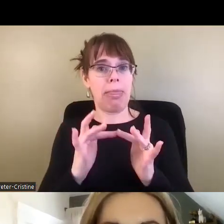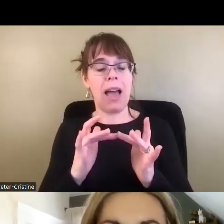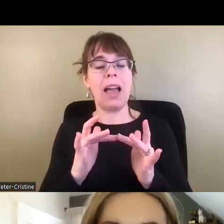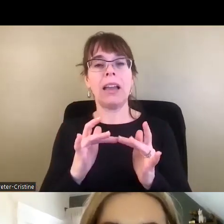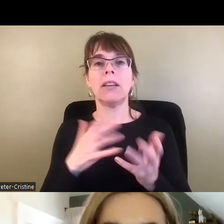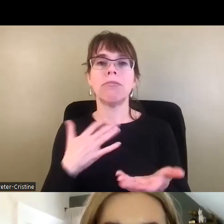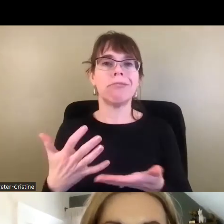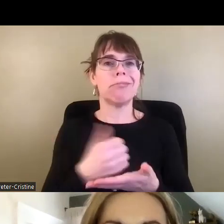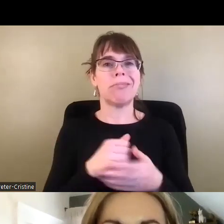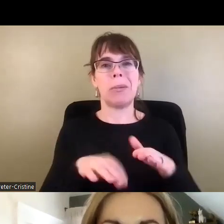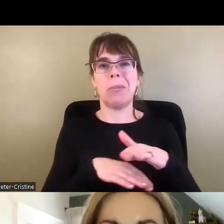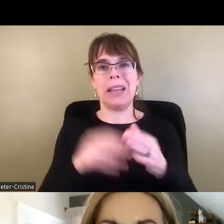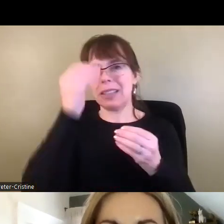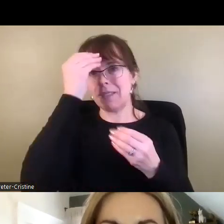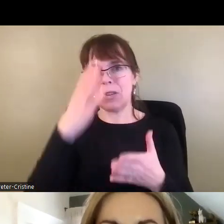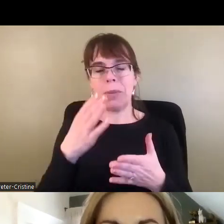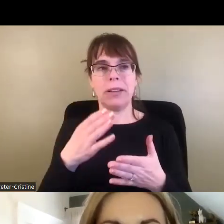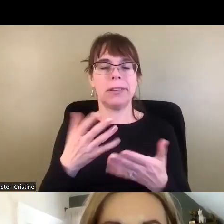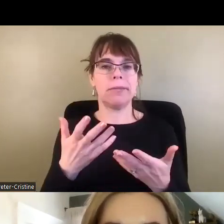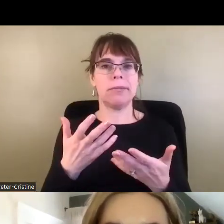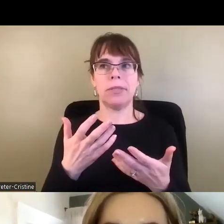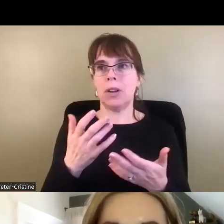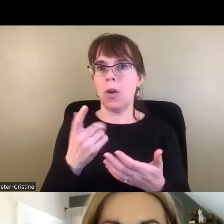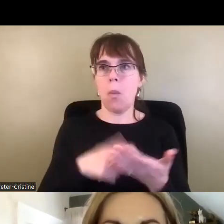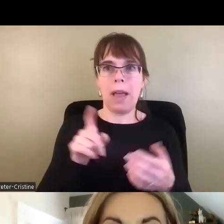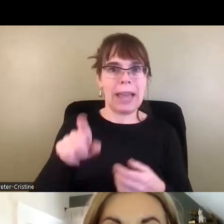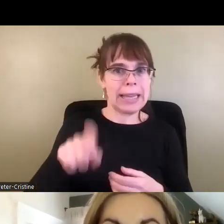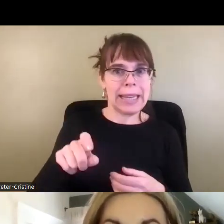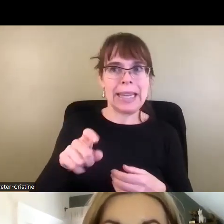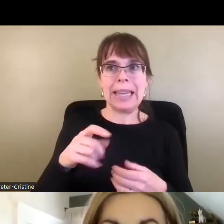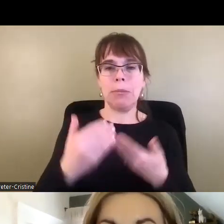basic information on what sort of procedure they're seeking, where they're coming from,